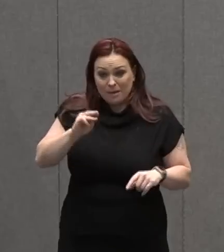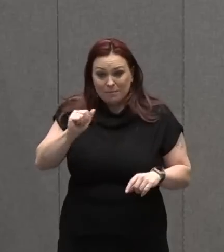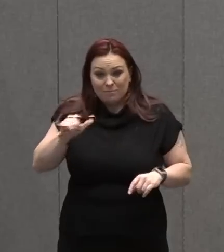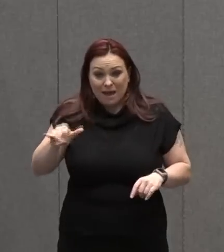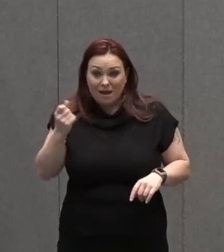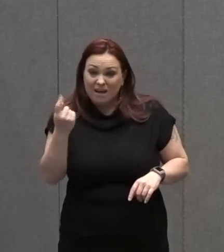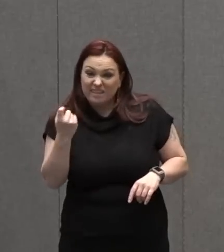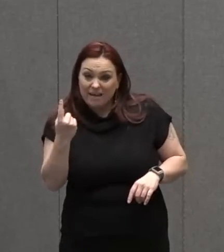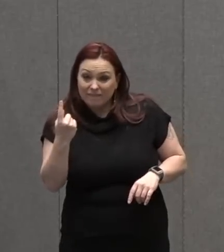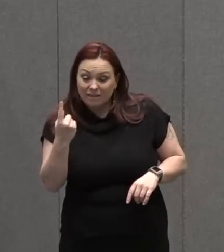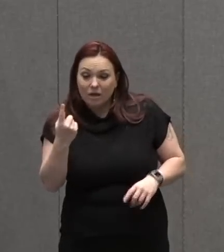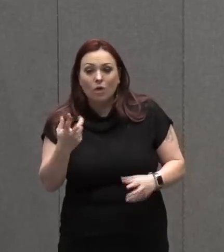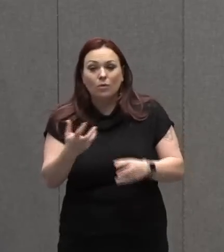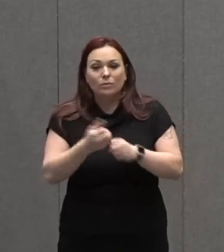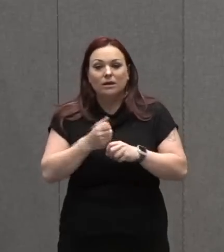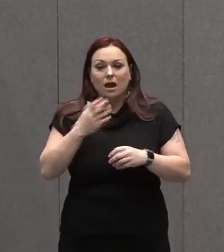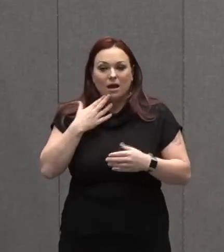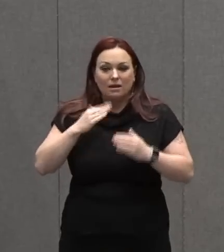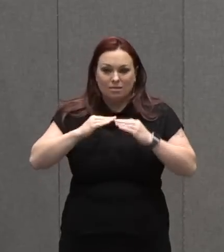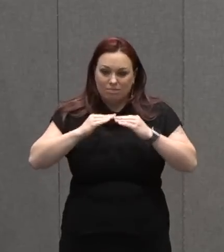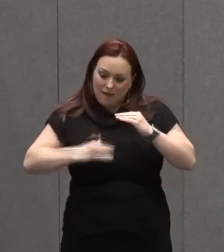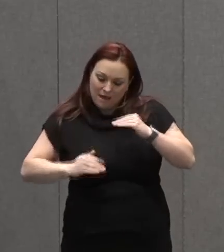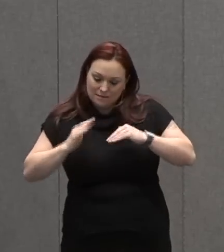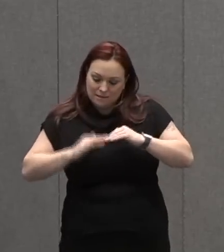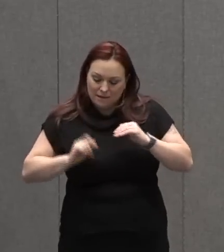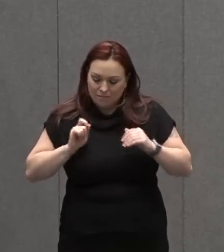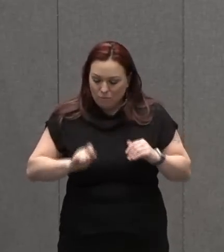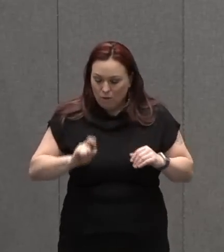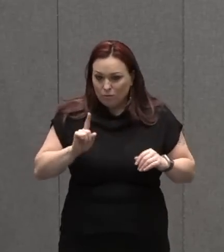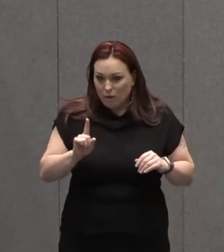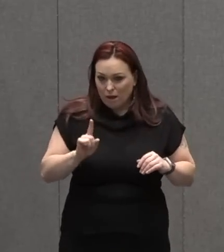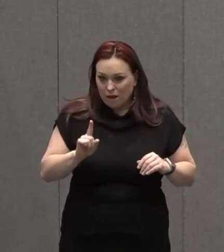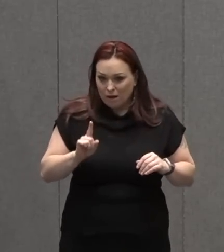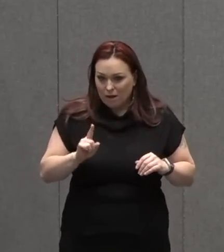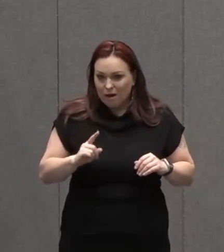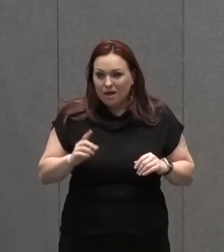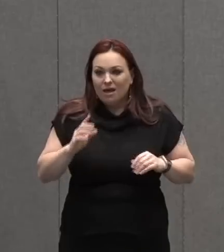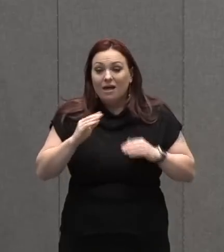we got less than 0.1, less than 1/10 of an inch of rain